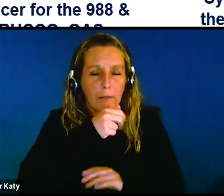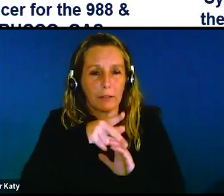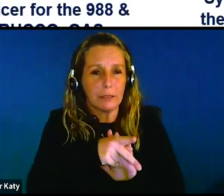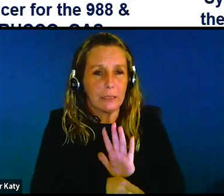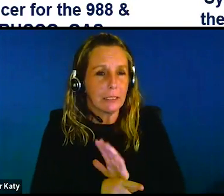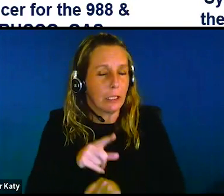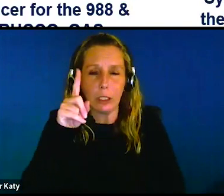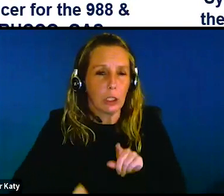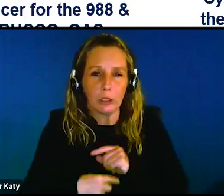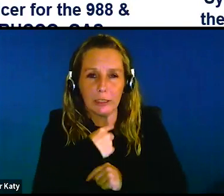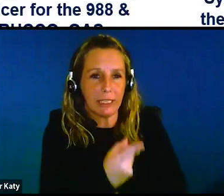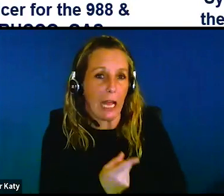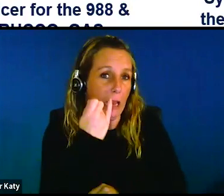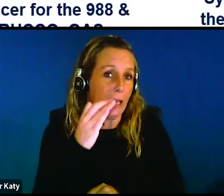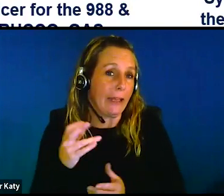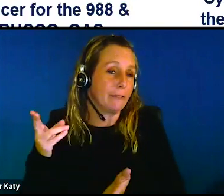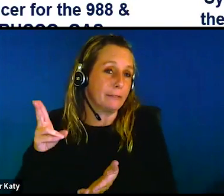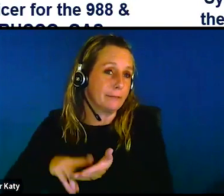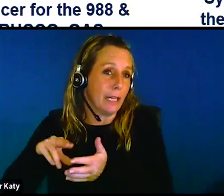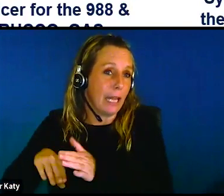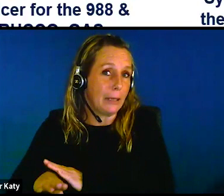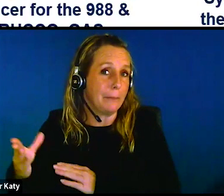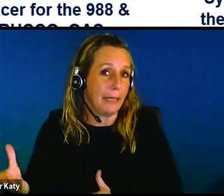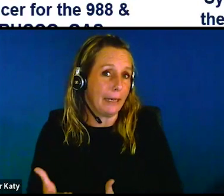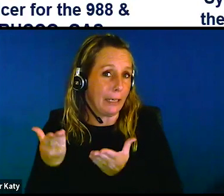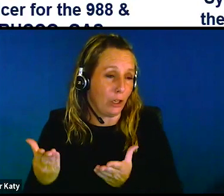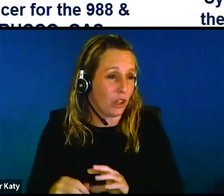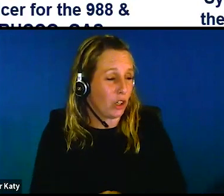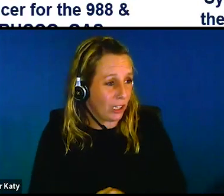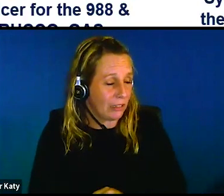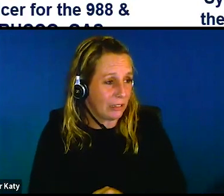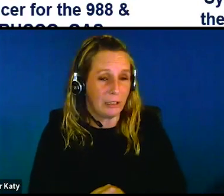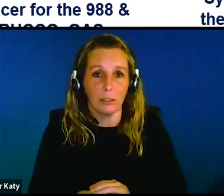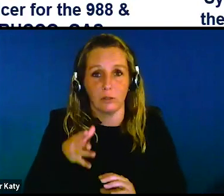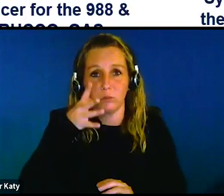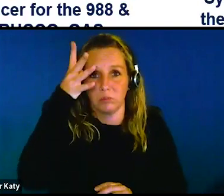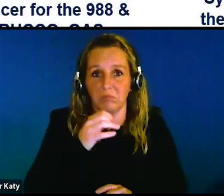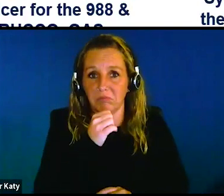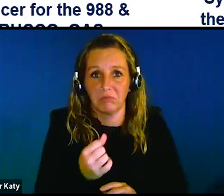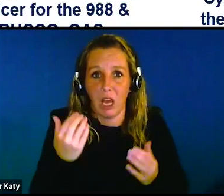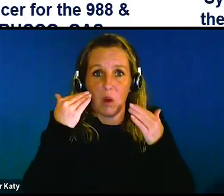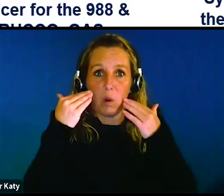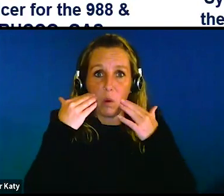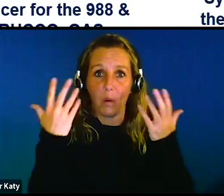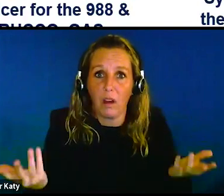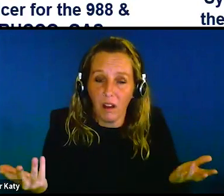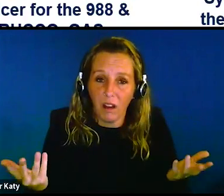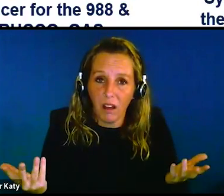if she had been admitted to their hospital. So as we learn what it means to embed equity in 988,